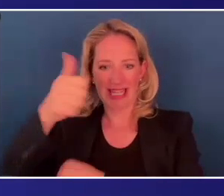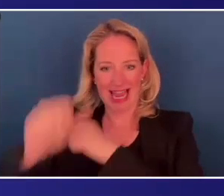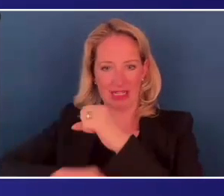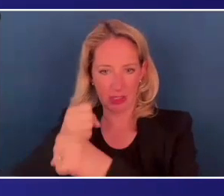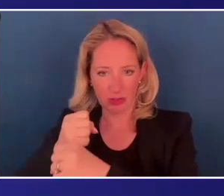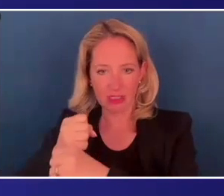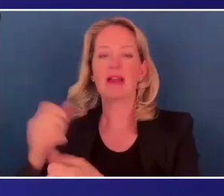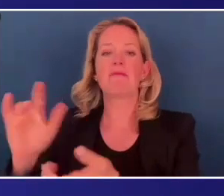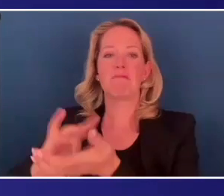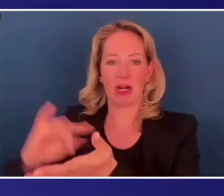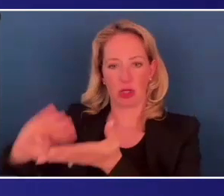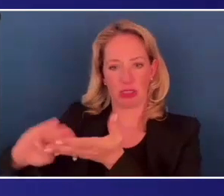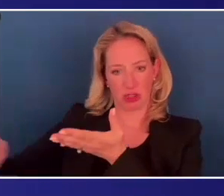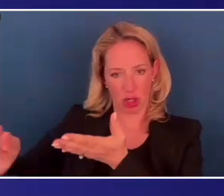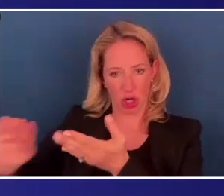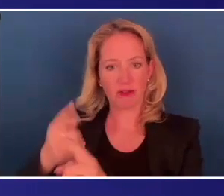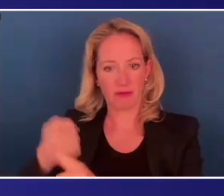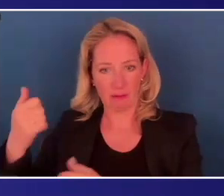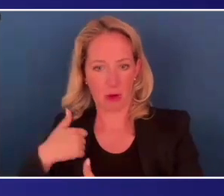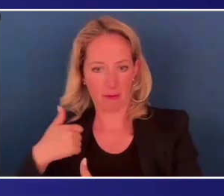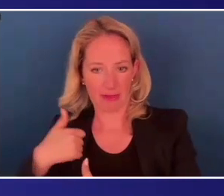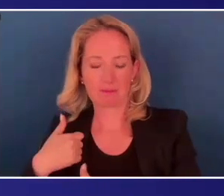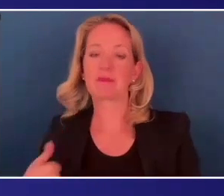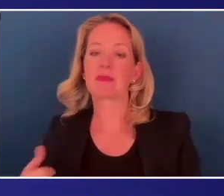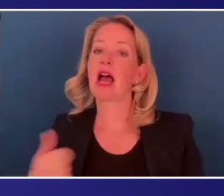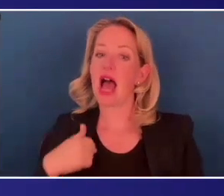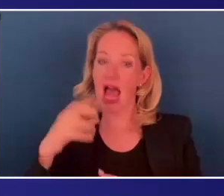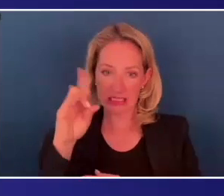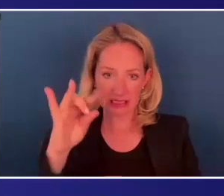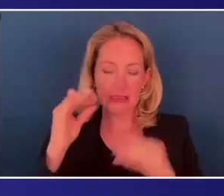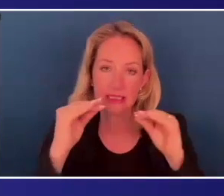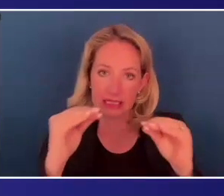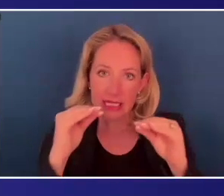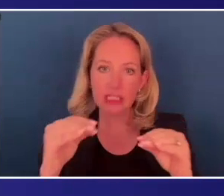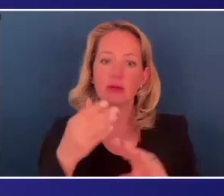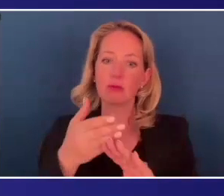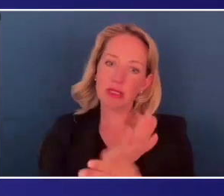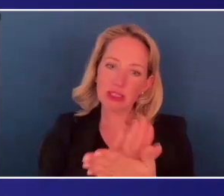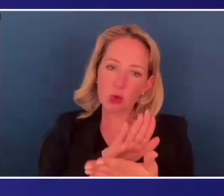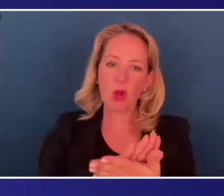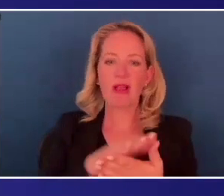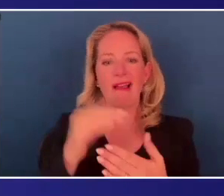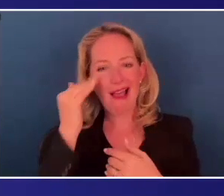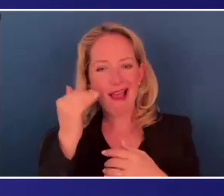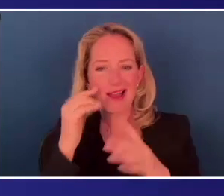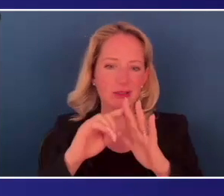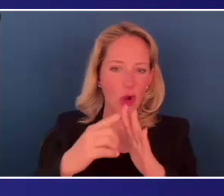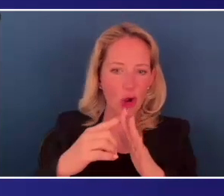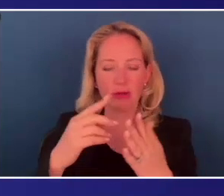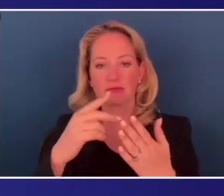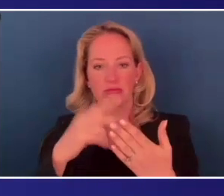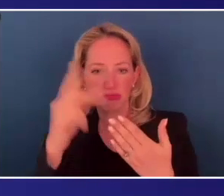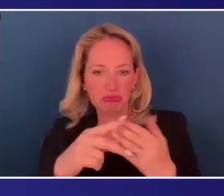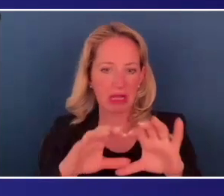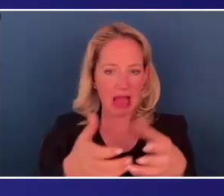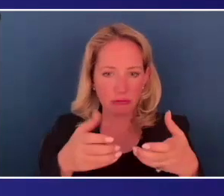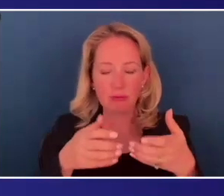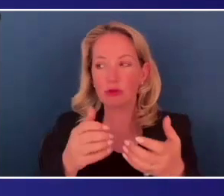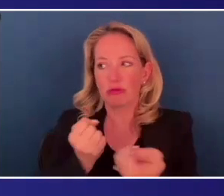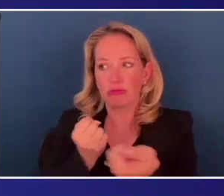So I taught preschool for a little while in a Head Start classroom to try and help support my family during my husband's recovery.